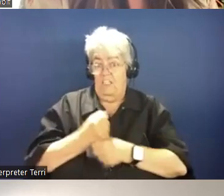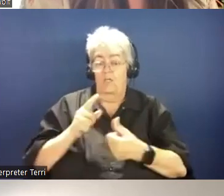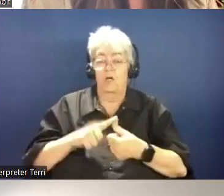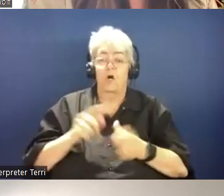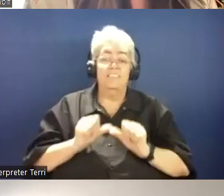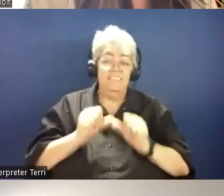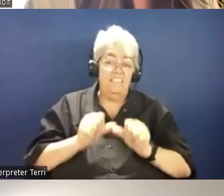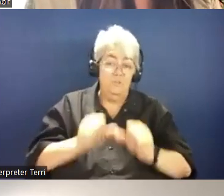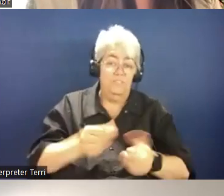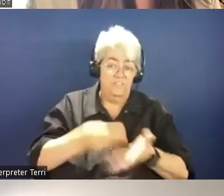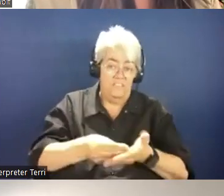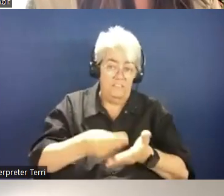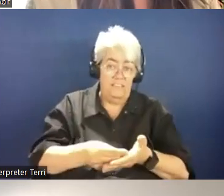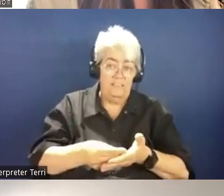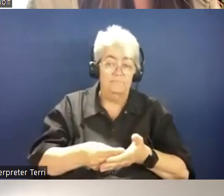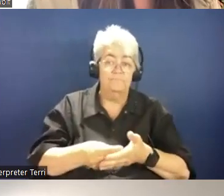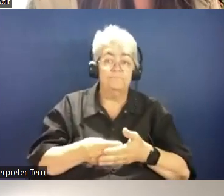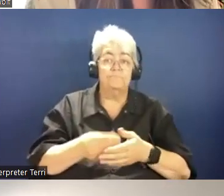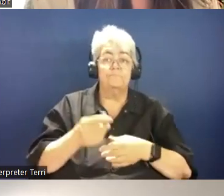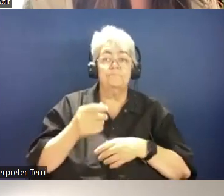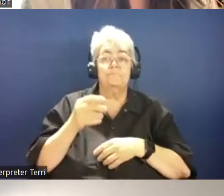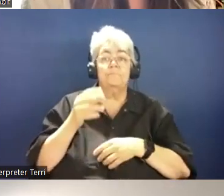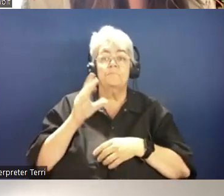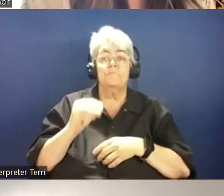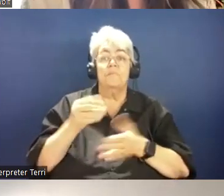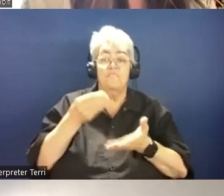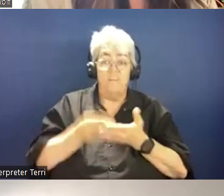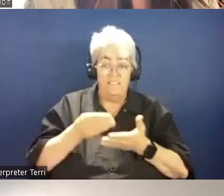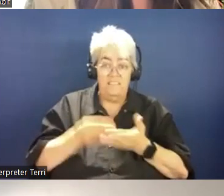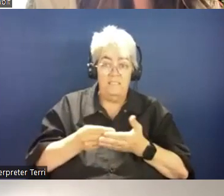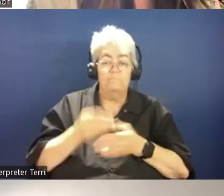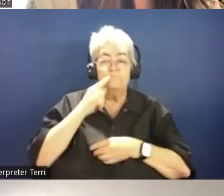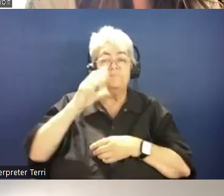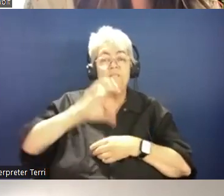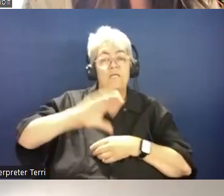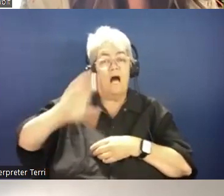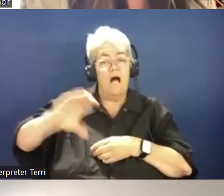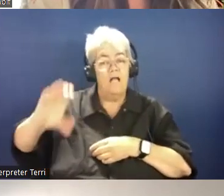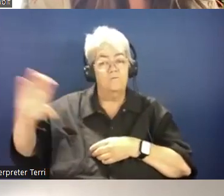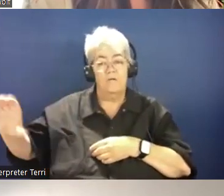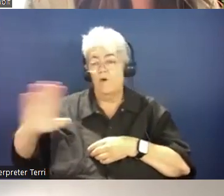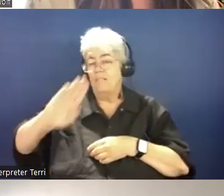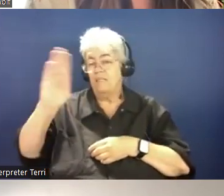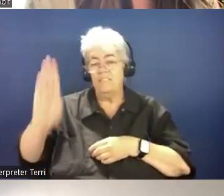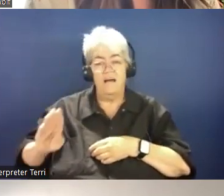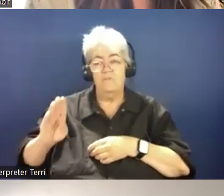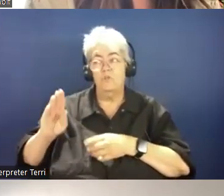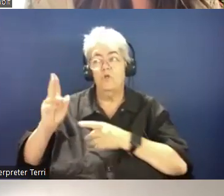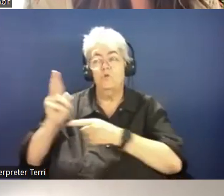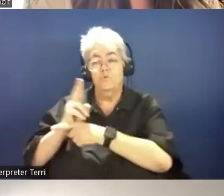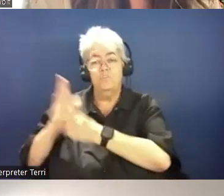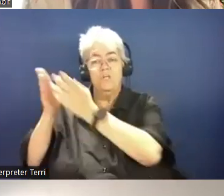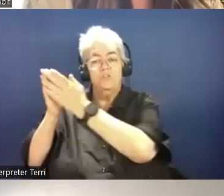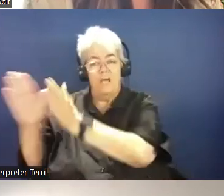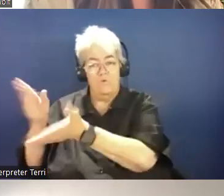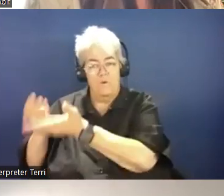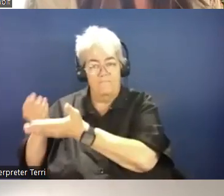on funding. With funding, Colorado has never dedicated any general fund dollars to funding